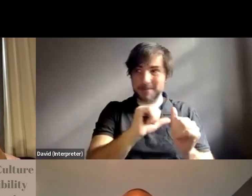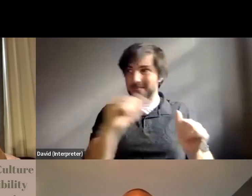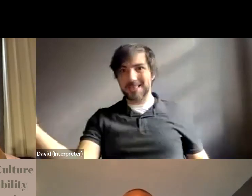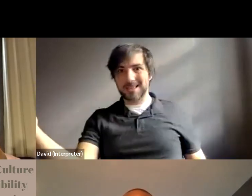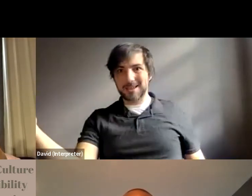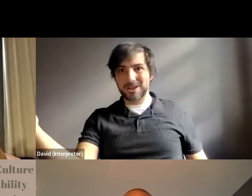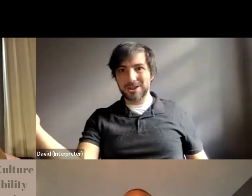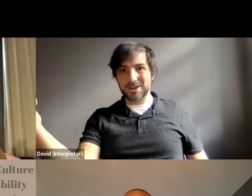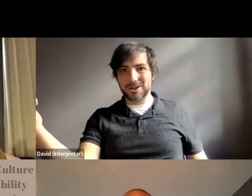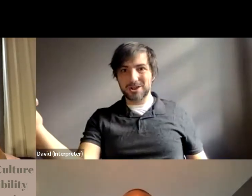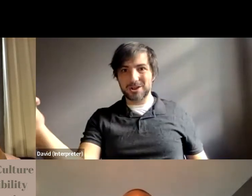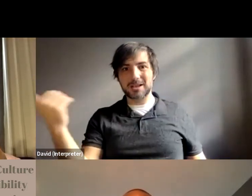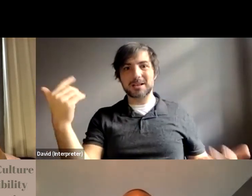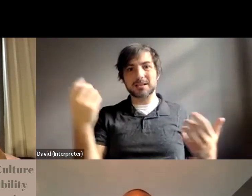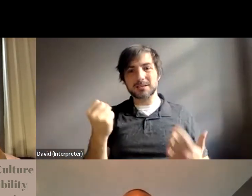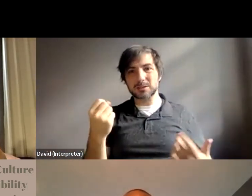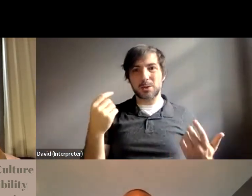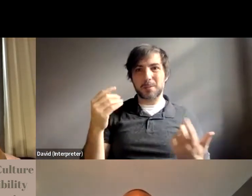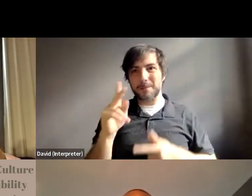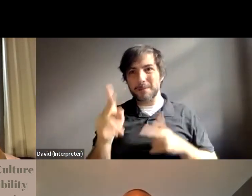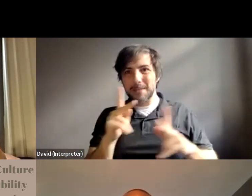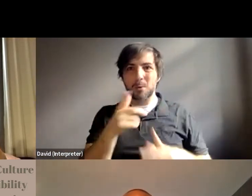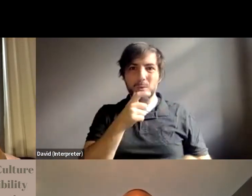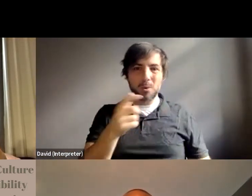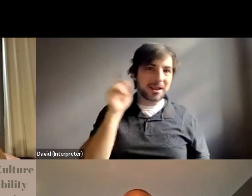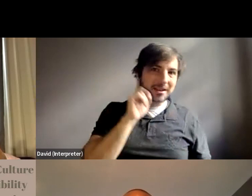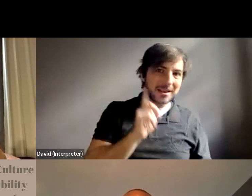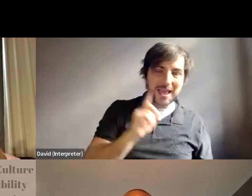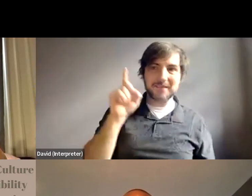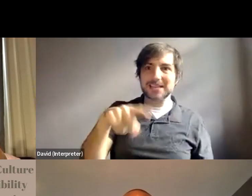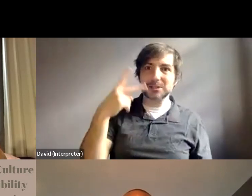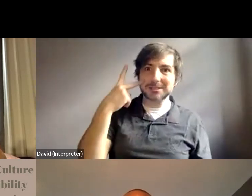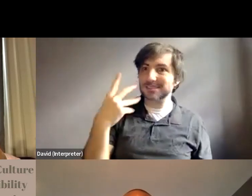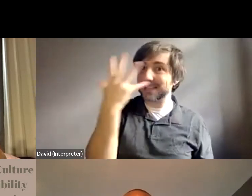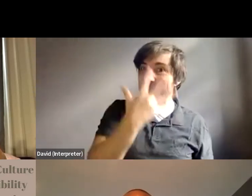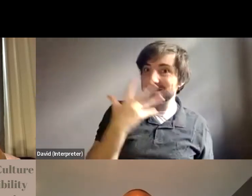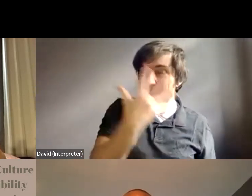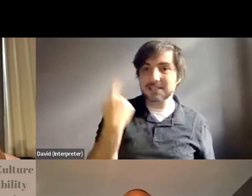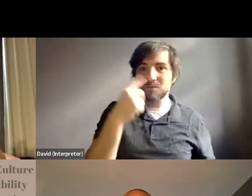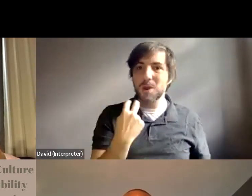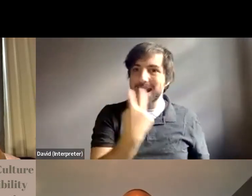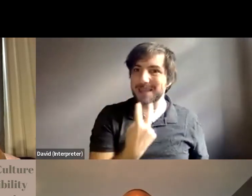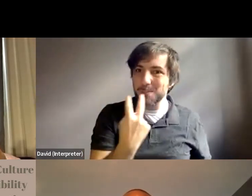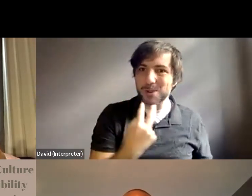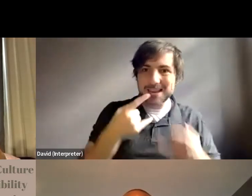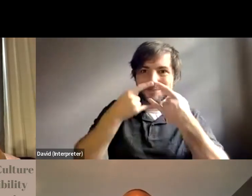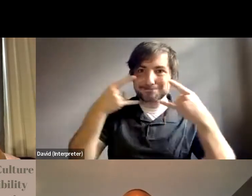. Gateway HALA